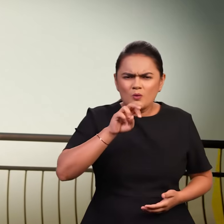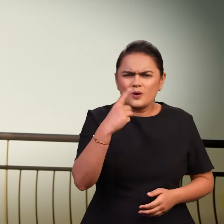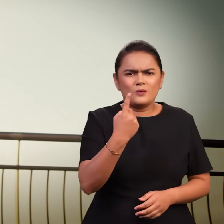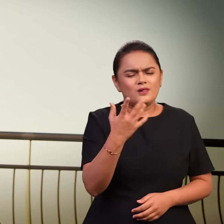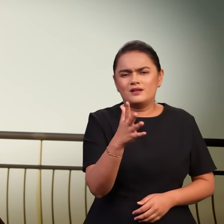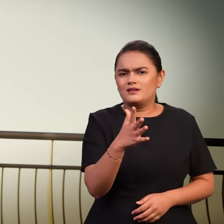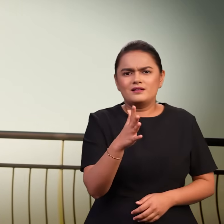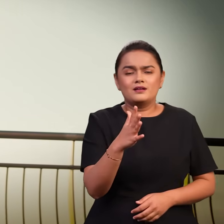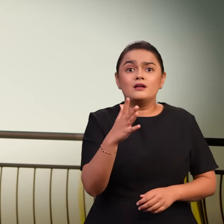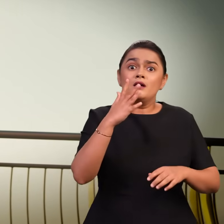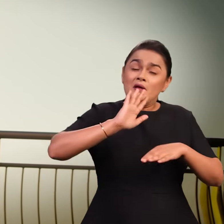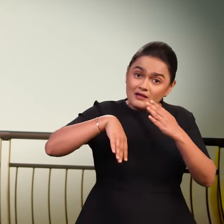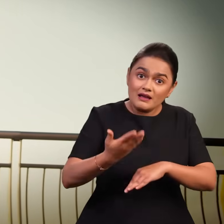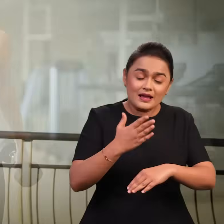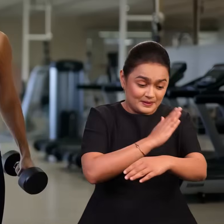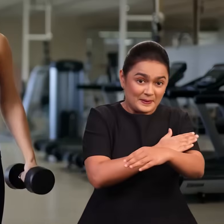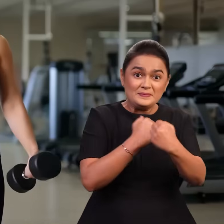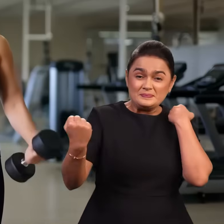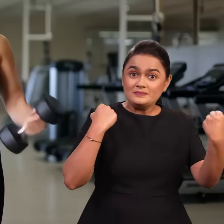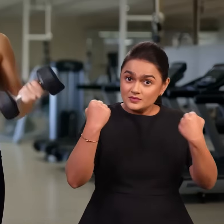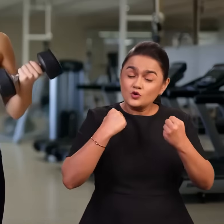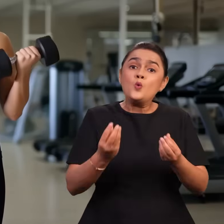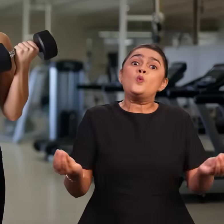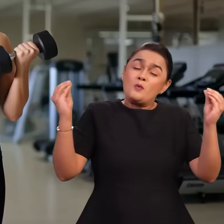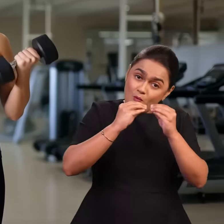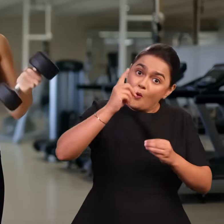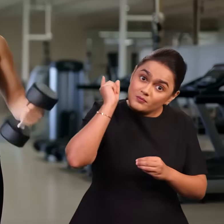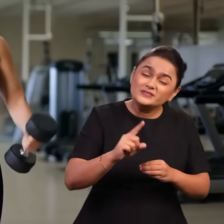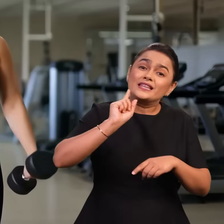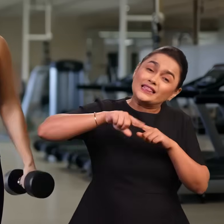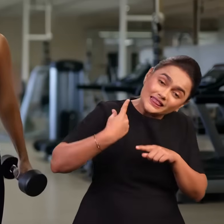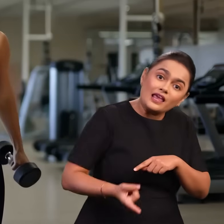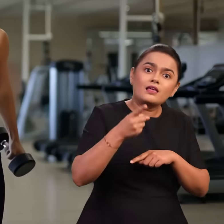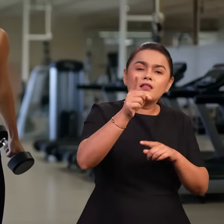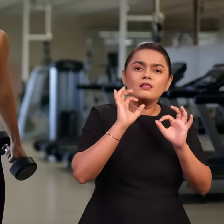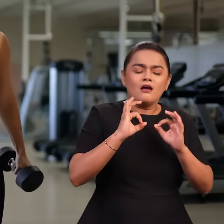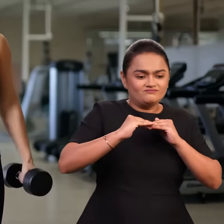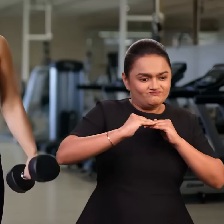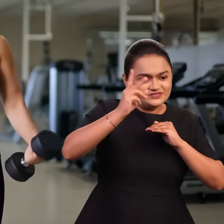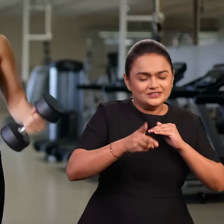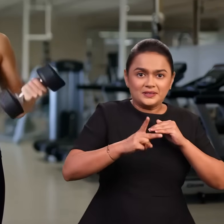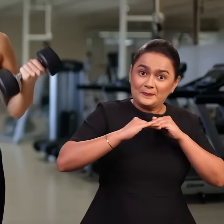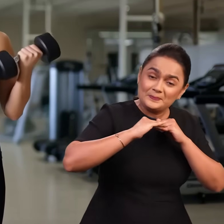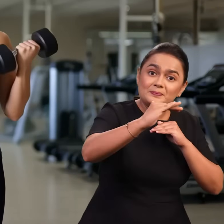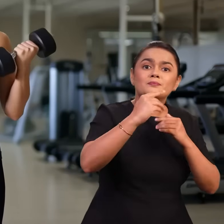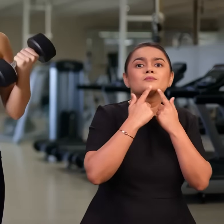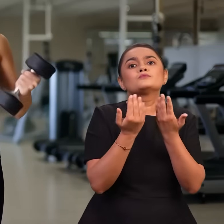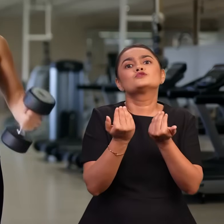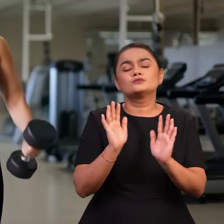And you still have to train your muscles. Then only you will achieve a sustainable effect.